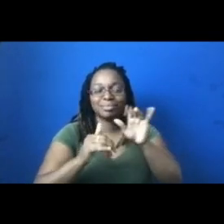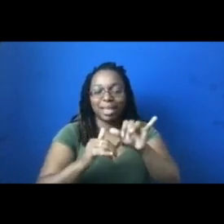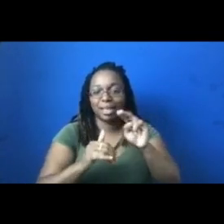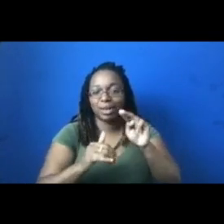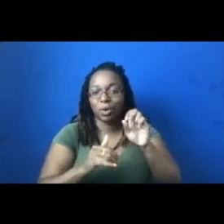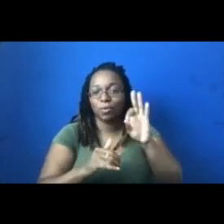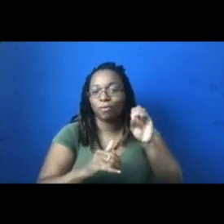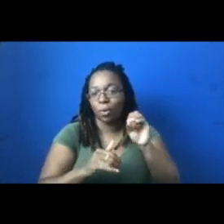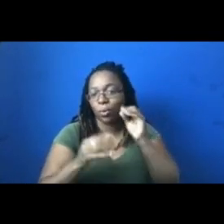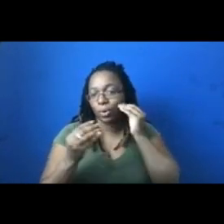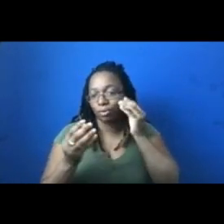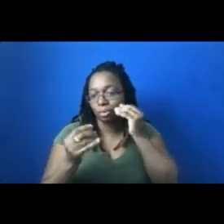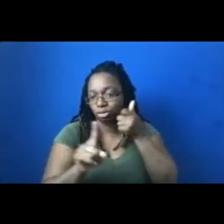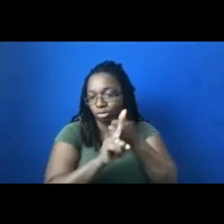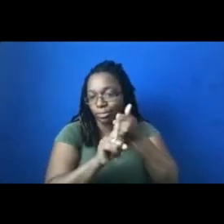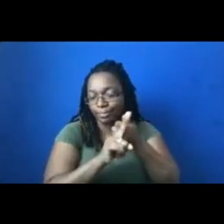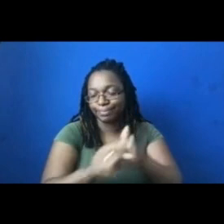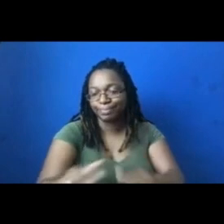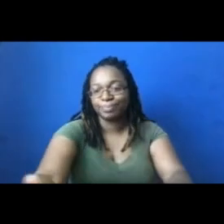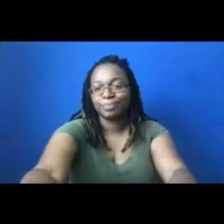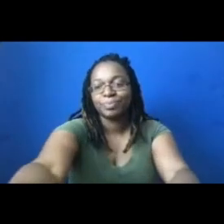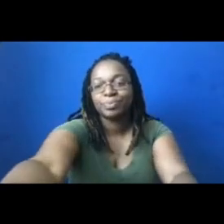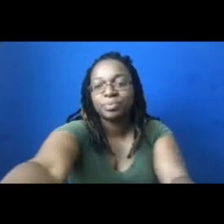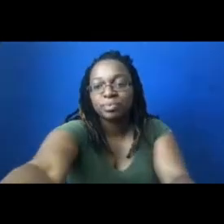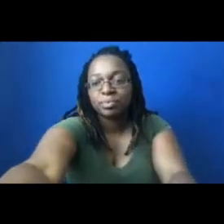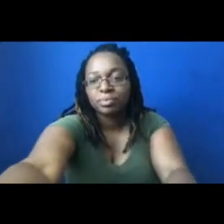information directly. But very importantly, each of the